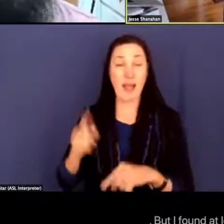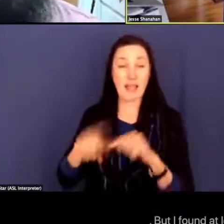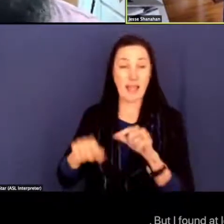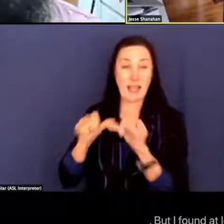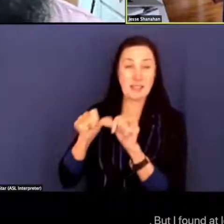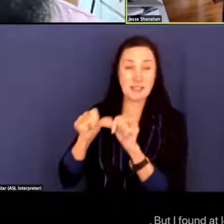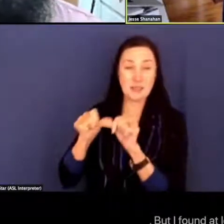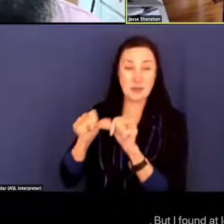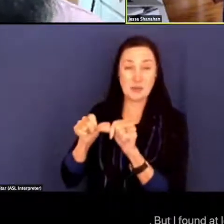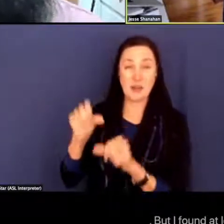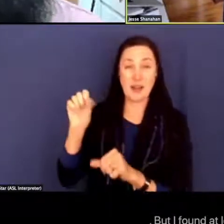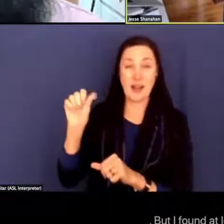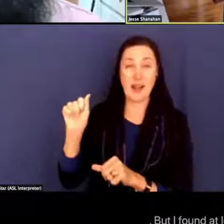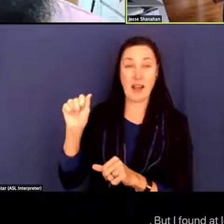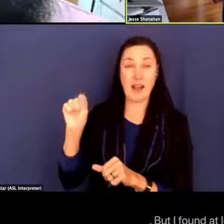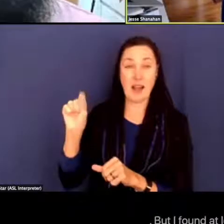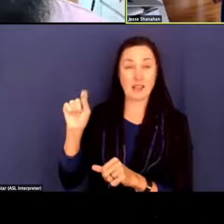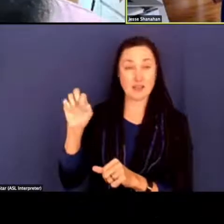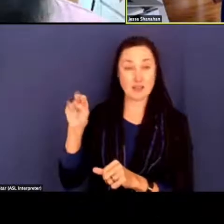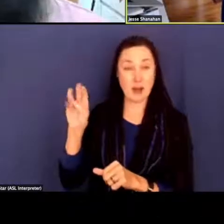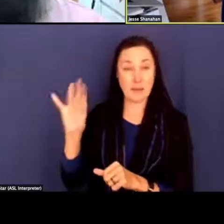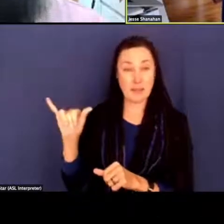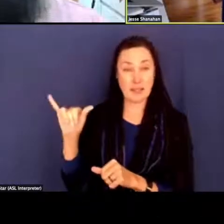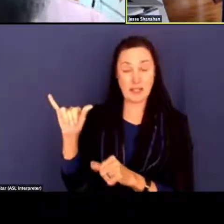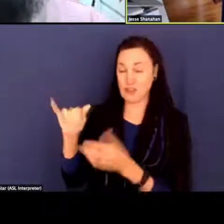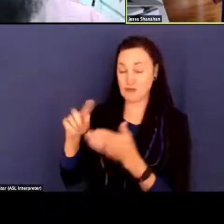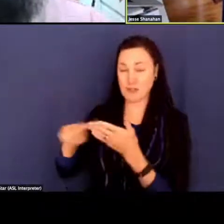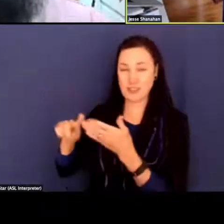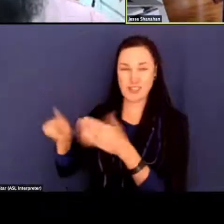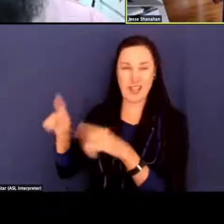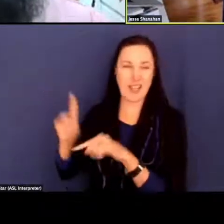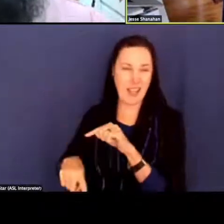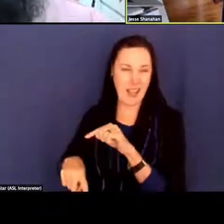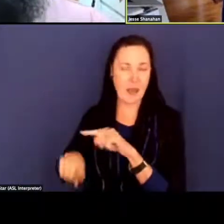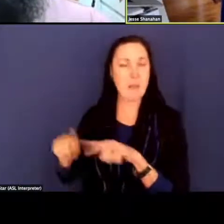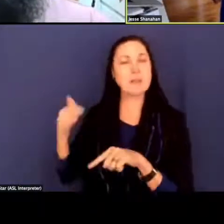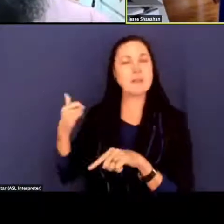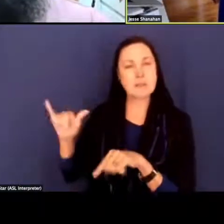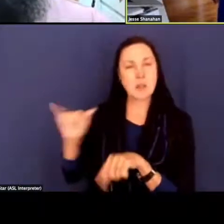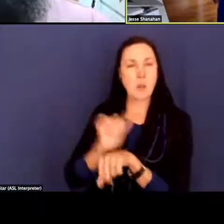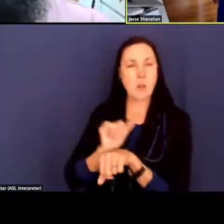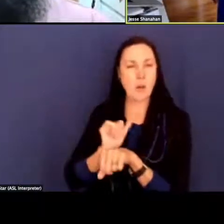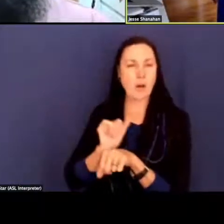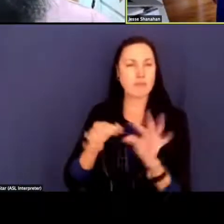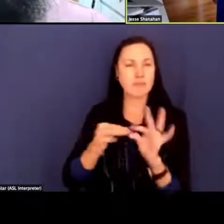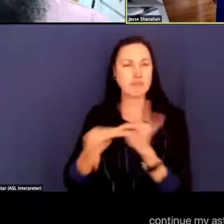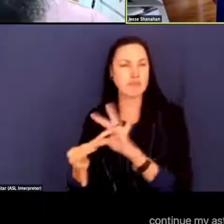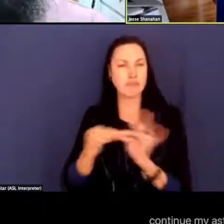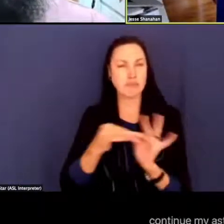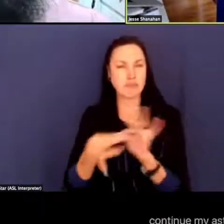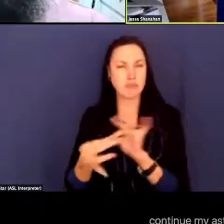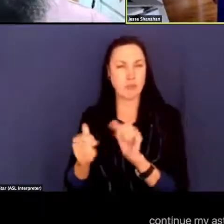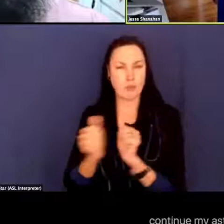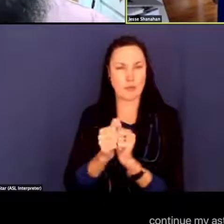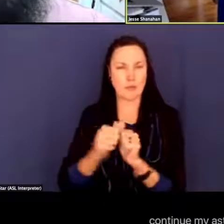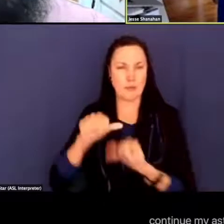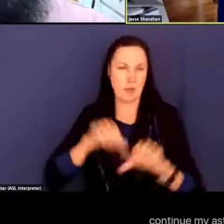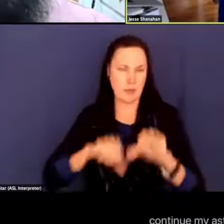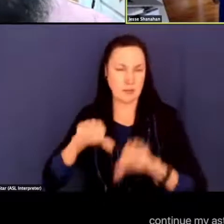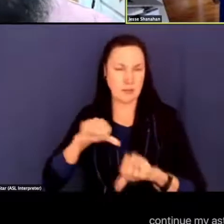still able to contribute to science and I'm hoping that through some of my outreach work and work in